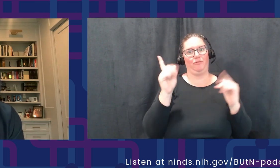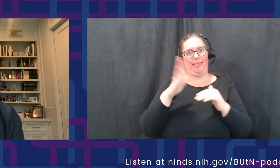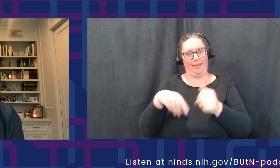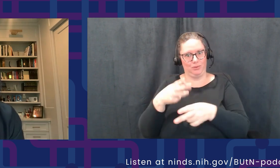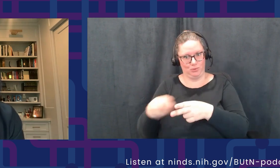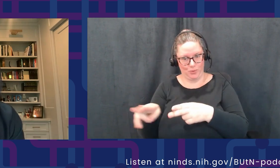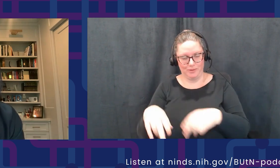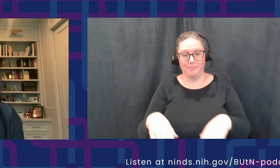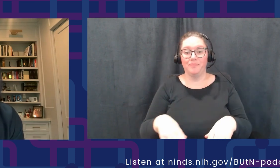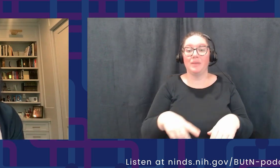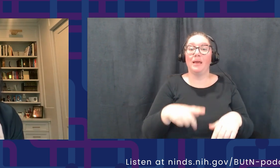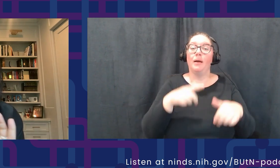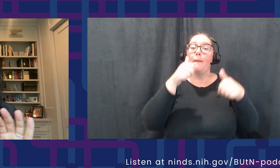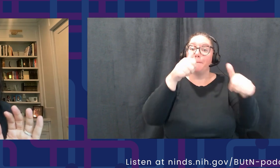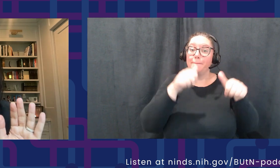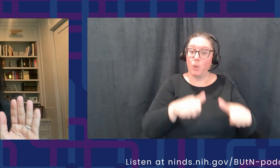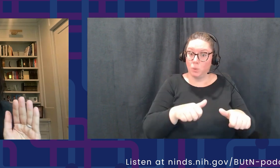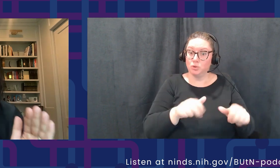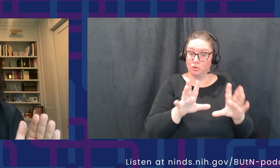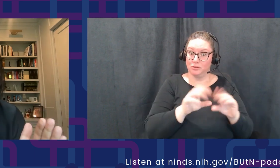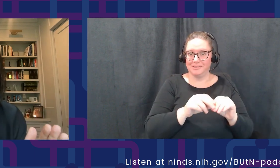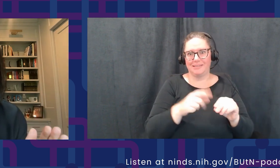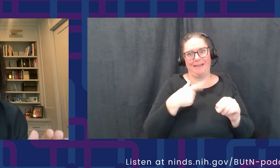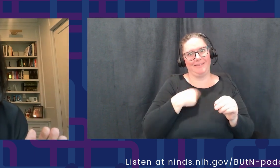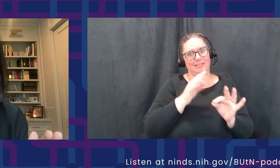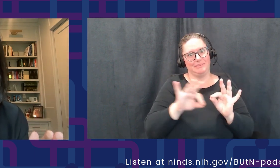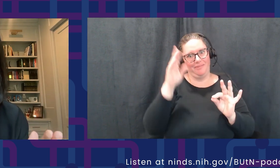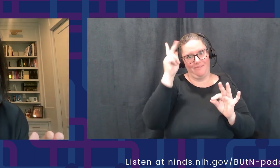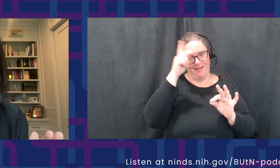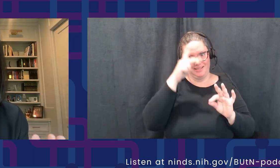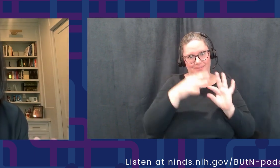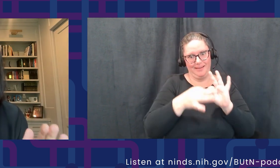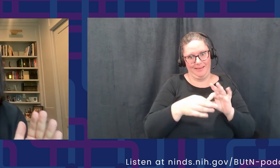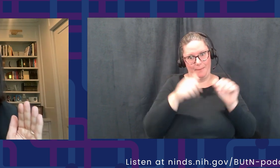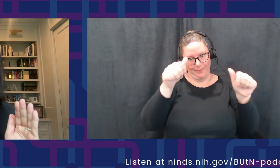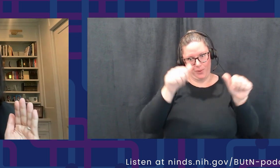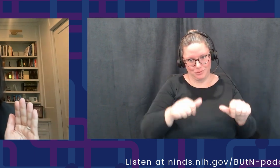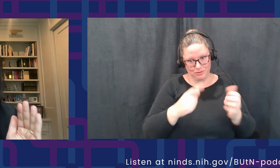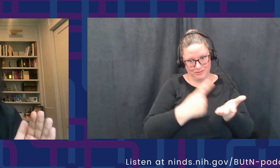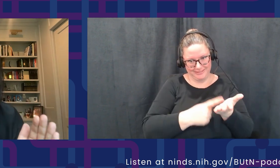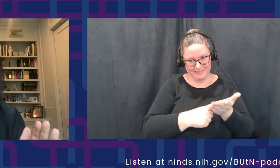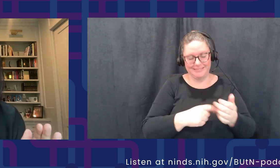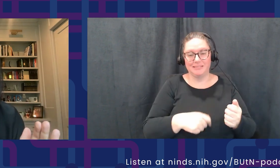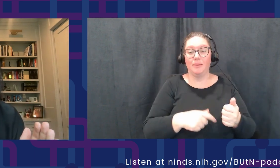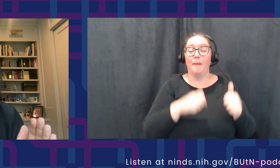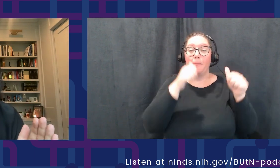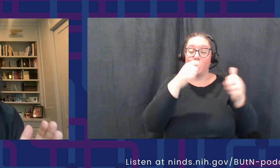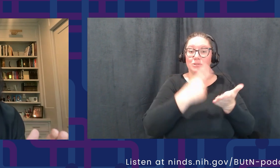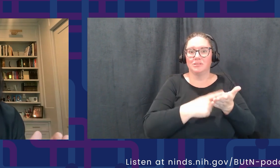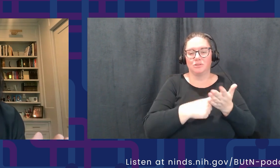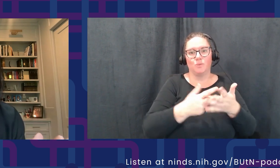A poster, I have a very simple philosophy about poster. Poster sessions are overwhelming.